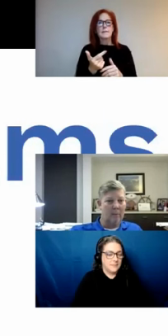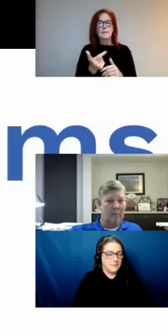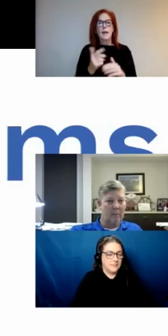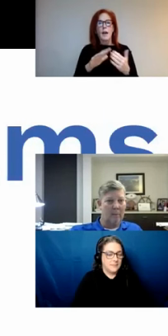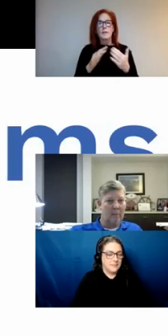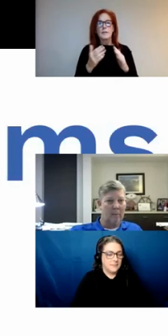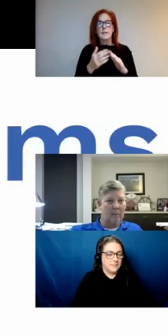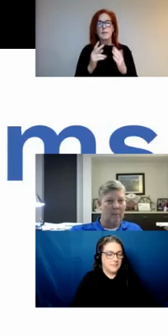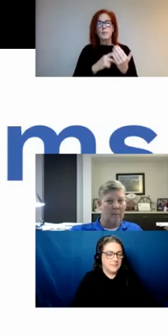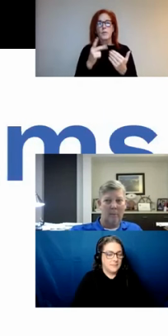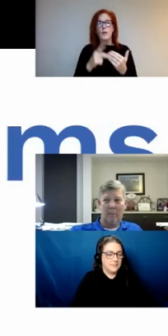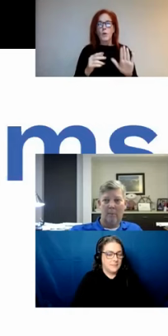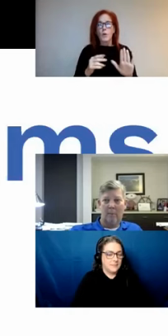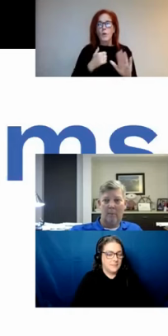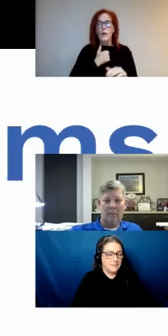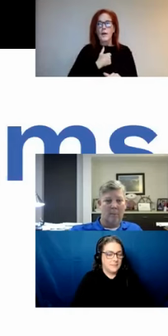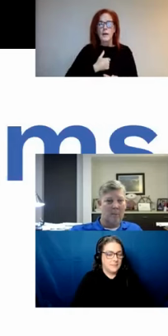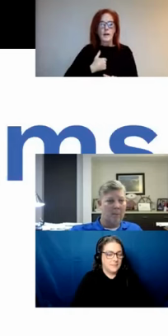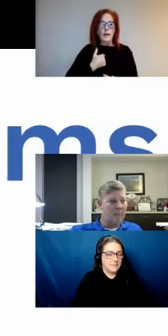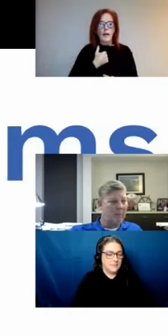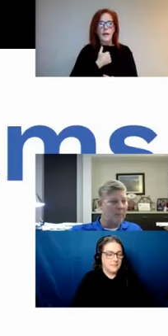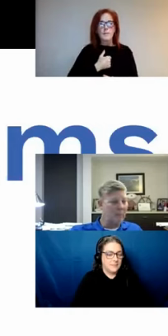Income of participating tenants must be verified before assistance is provided, and reexamined you wily thereafter.